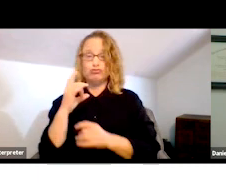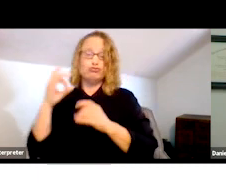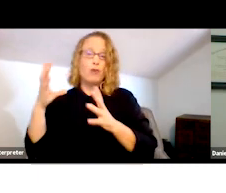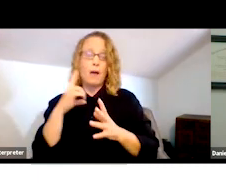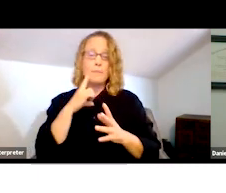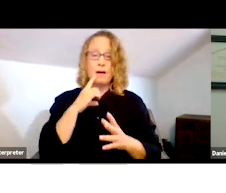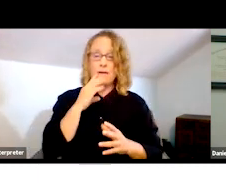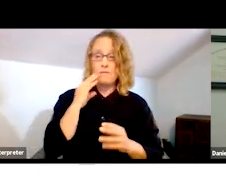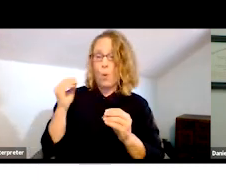Next slide, please.